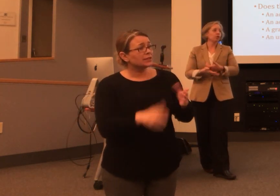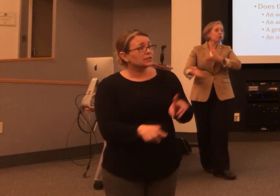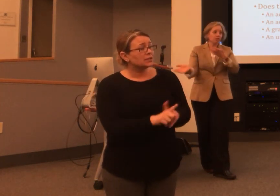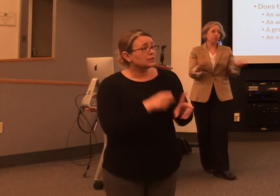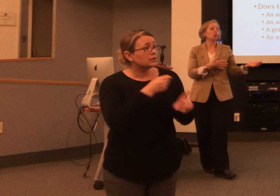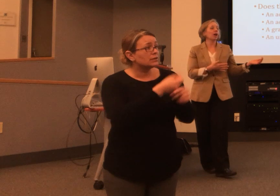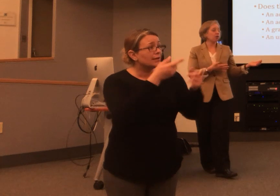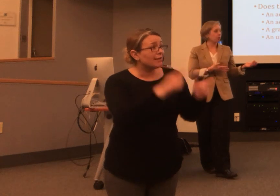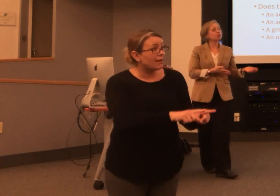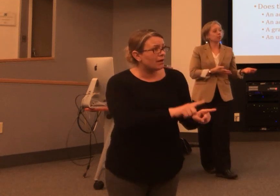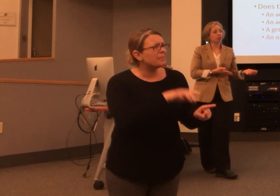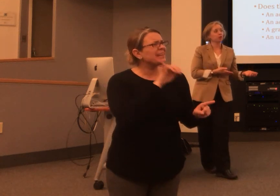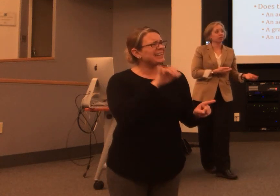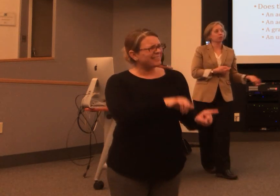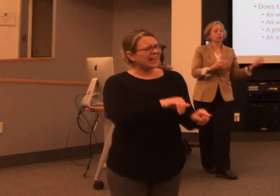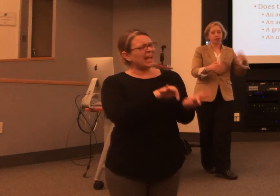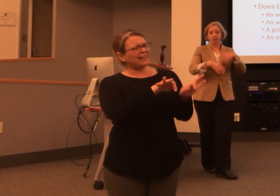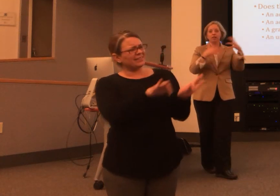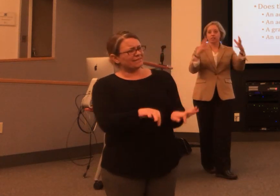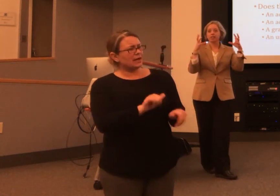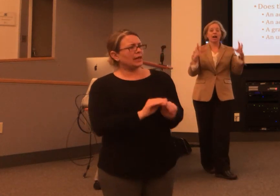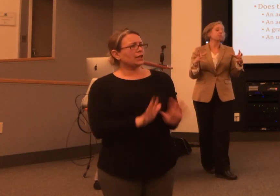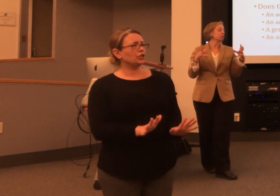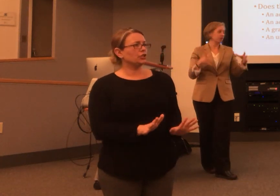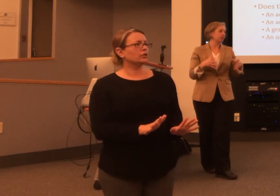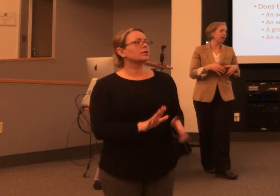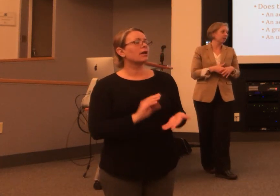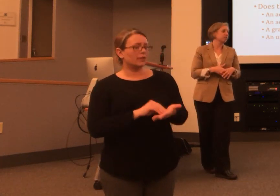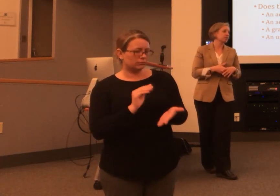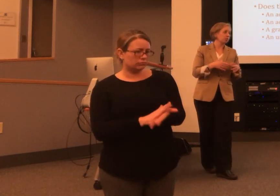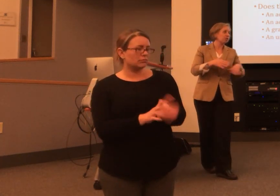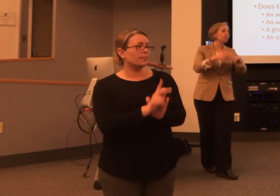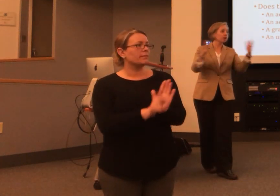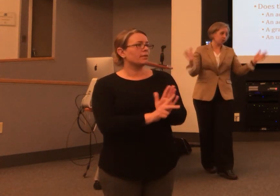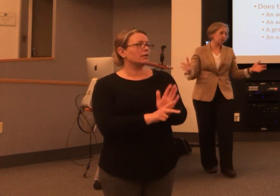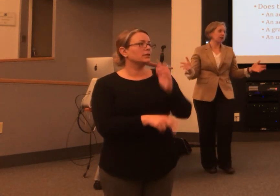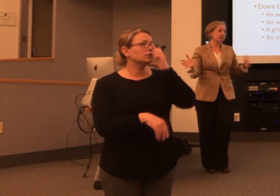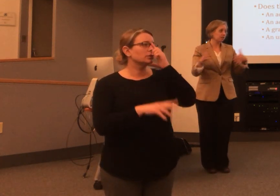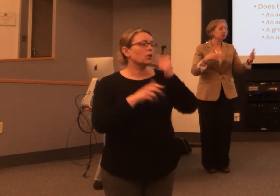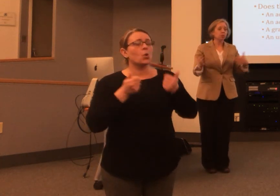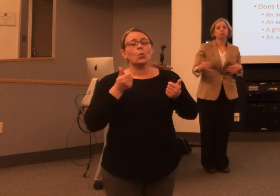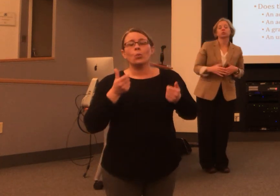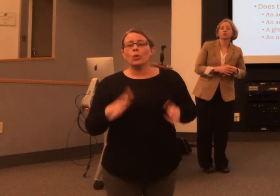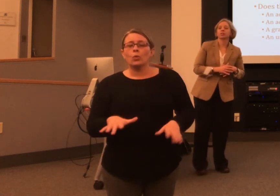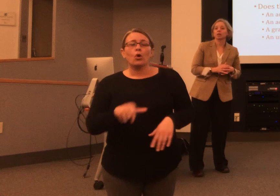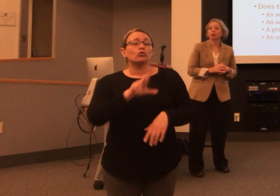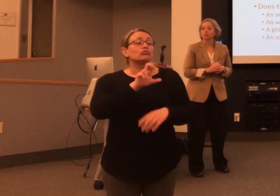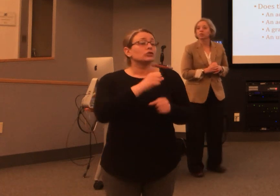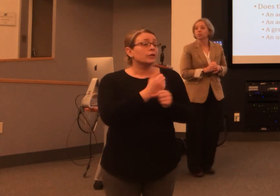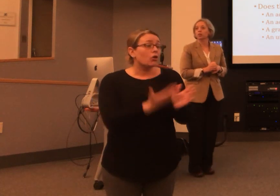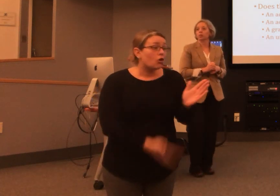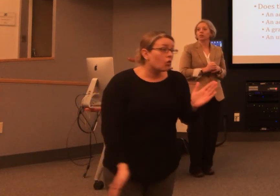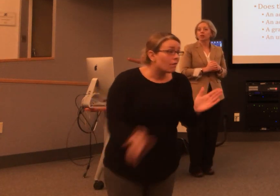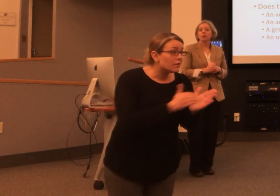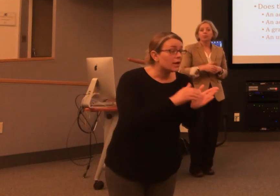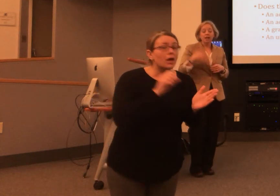But we don't wanna throw out what's already working. We wanna just capture it in the policy so everybody understand what the rules of the game are as we go forward.